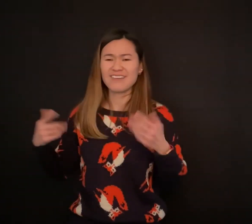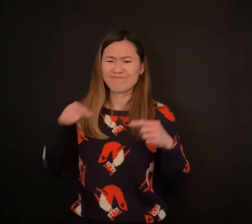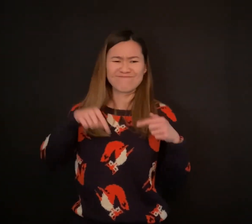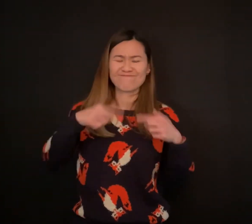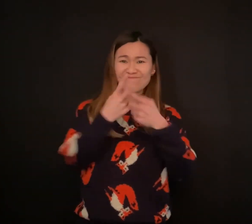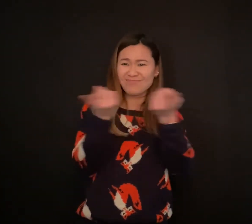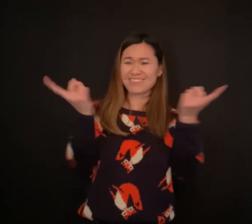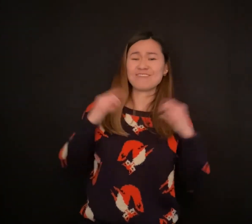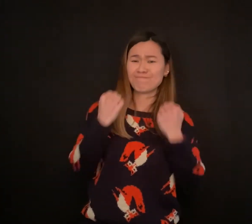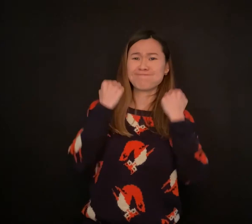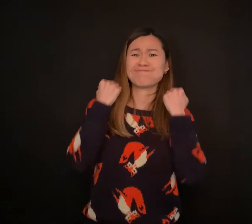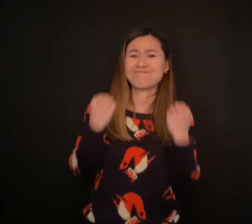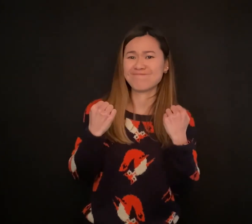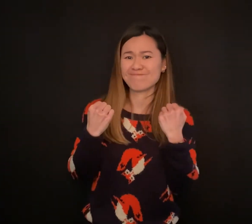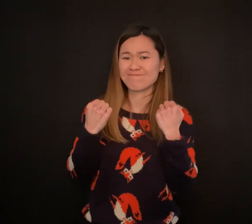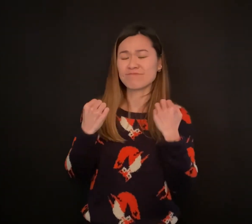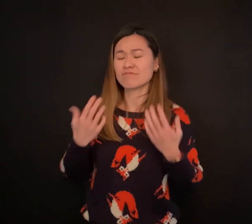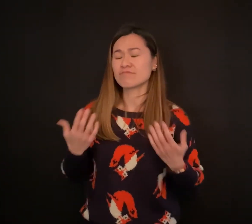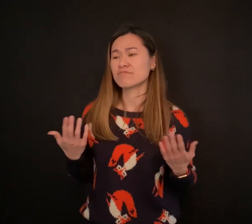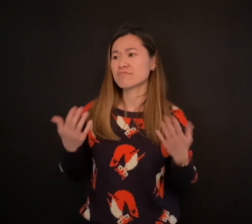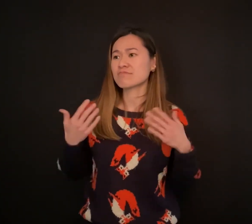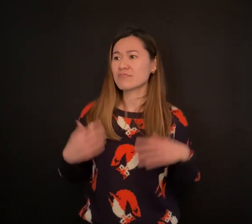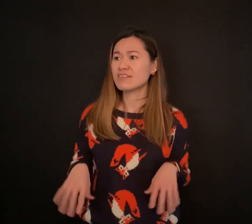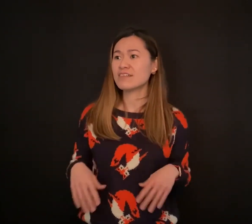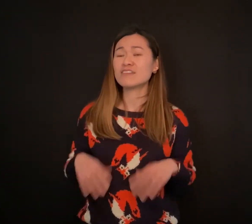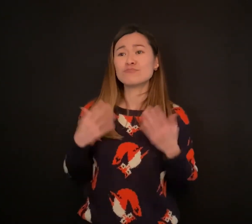Those of us who have a disability are very strong.